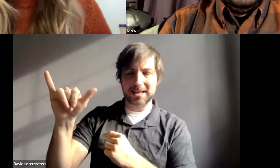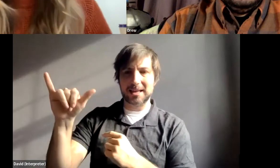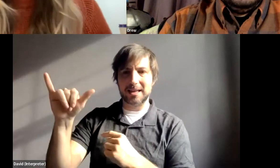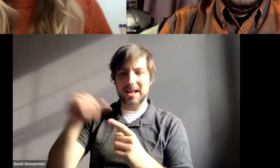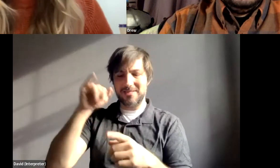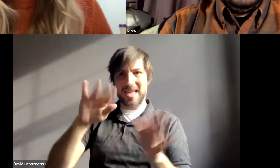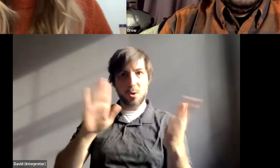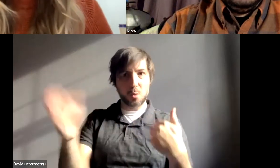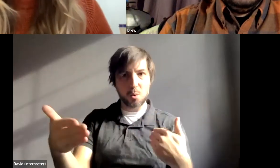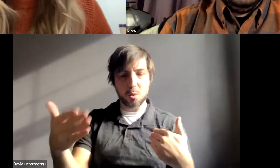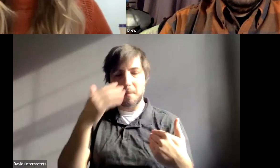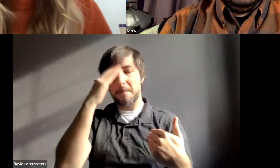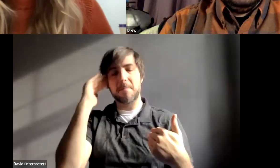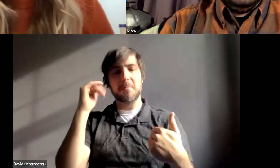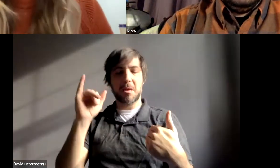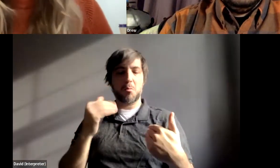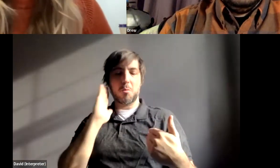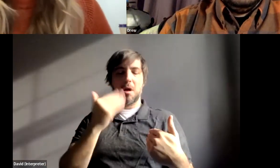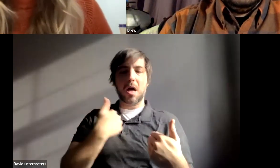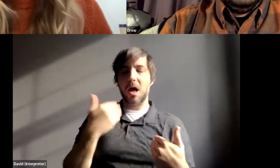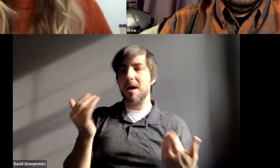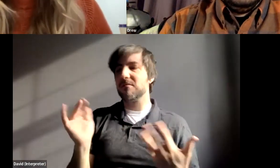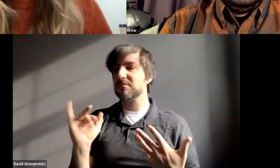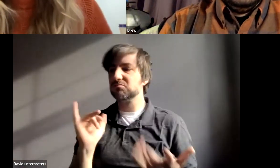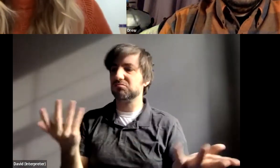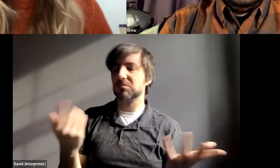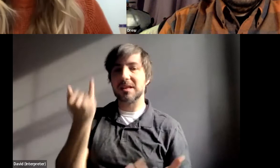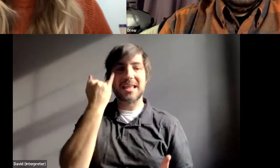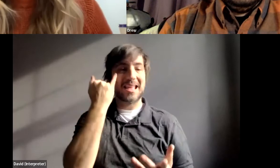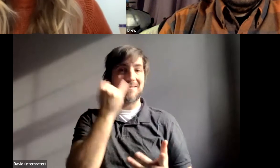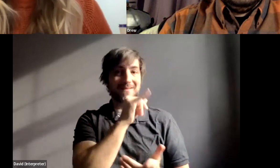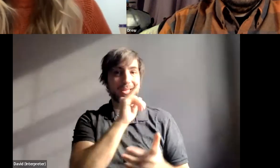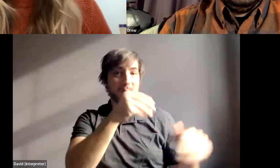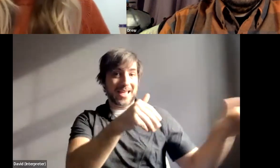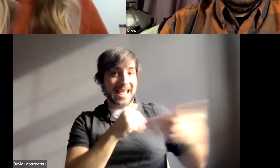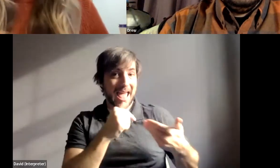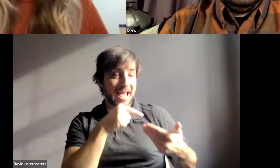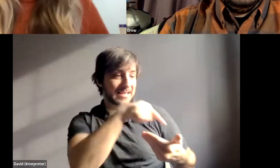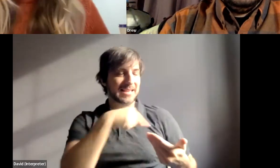area where a guest who maybe was having an issue with the